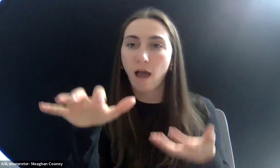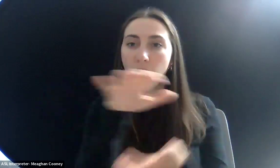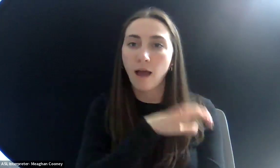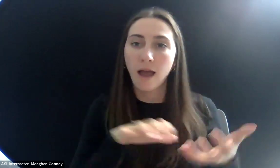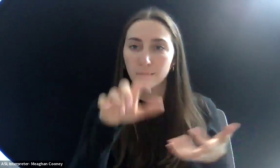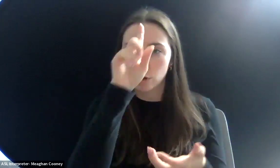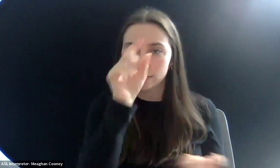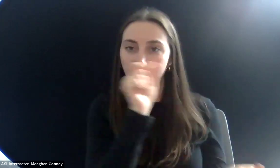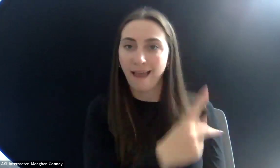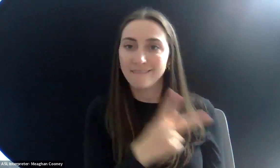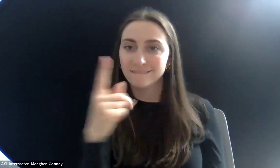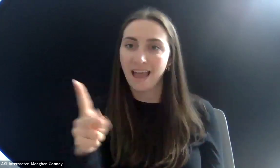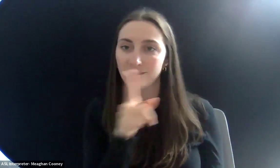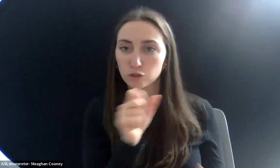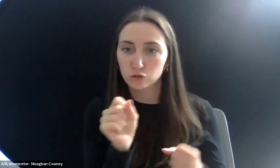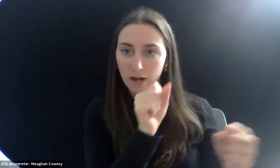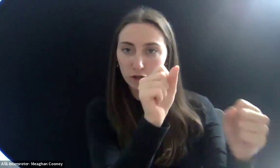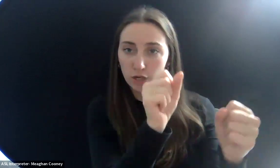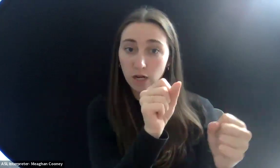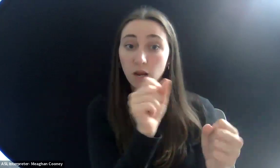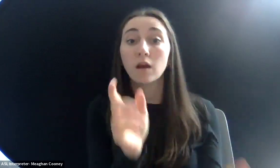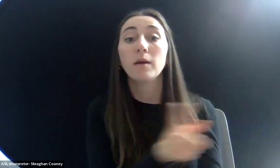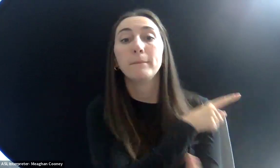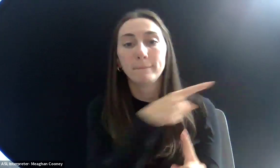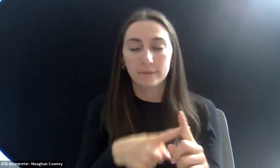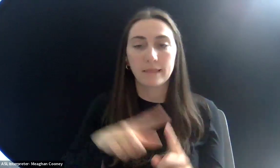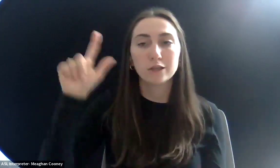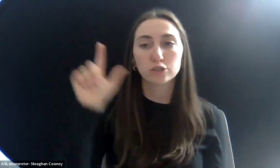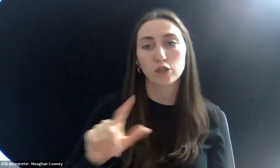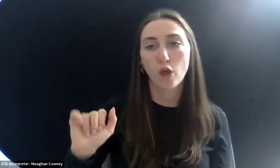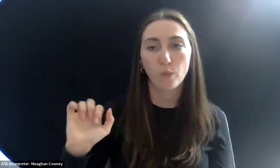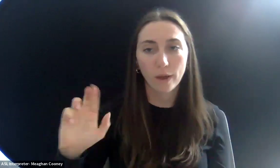And then coupled with that the low air infiltration, the Max